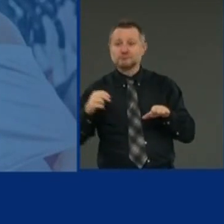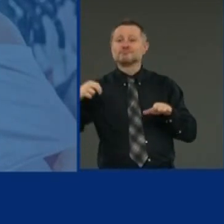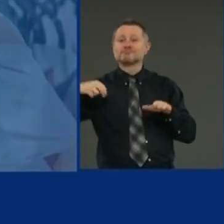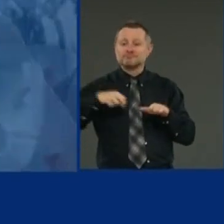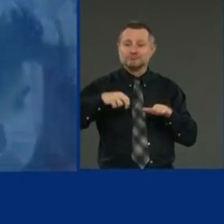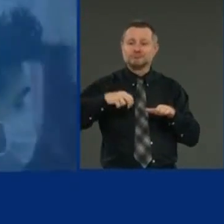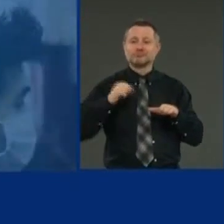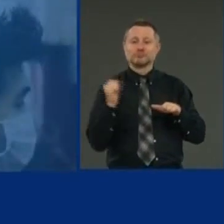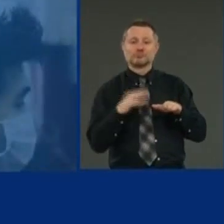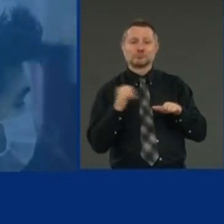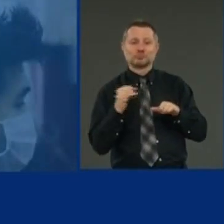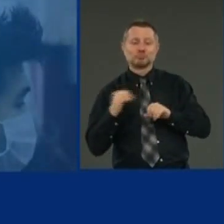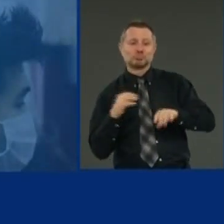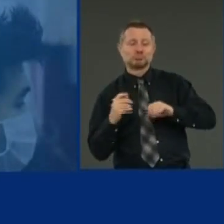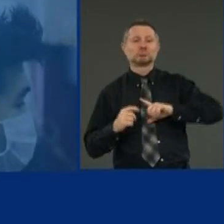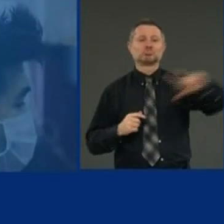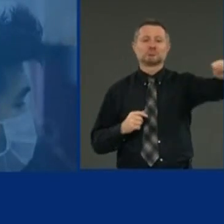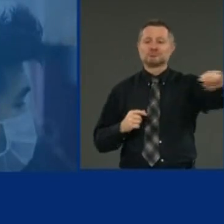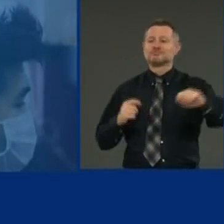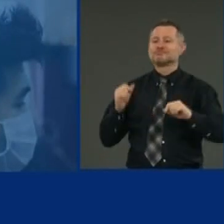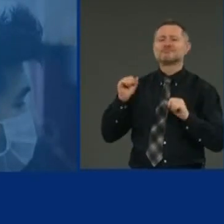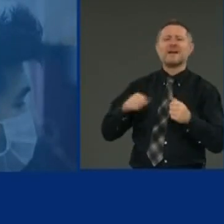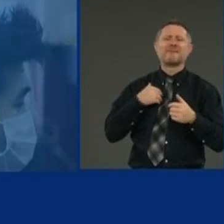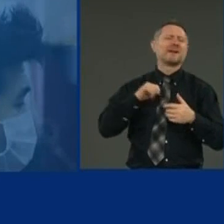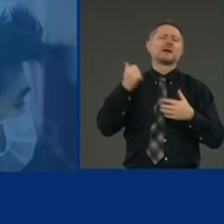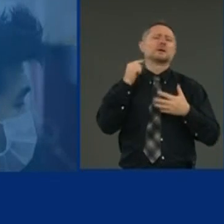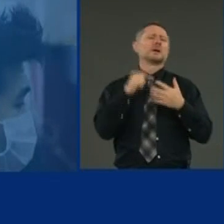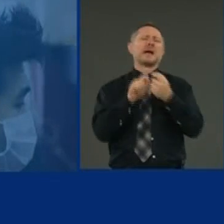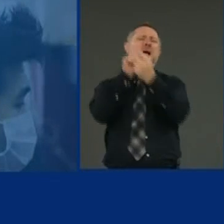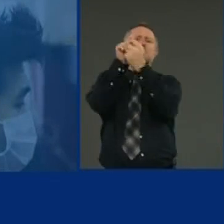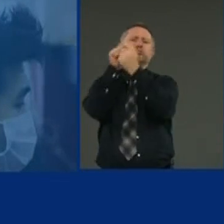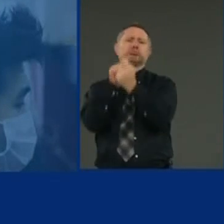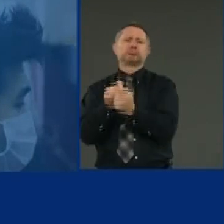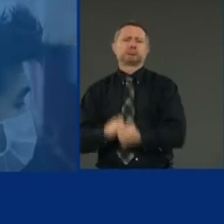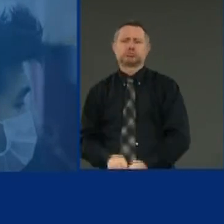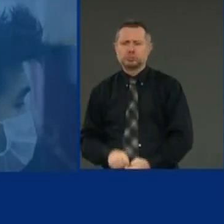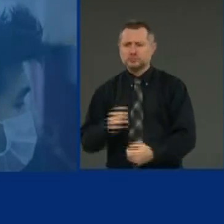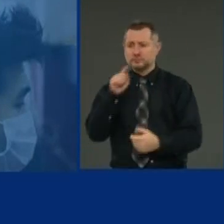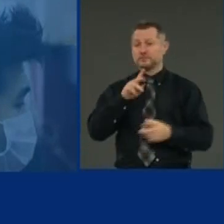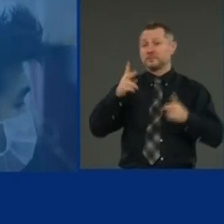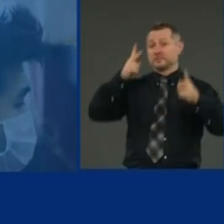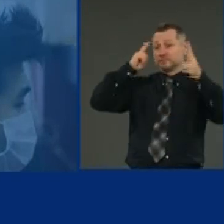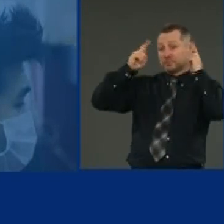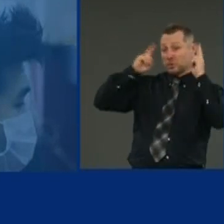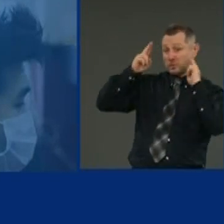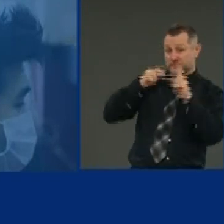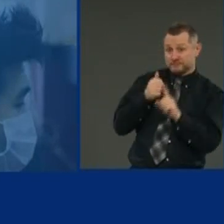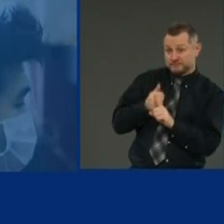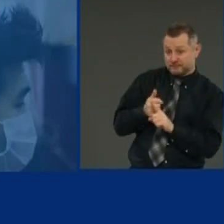OUT BECAUSE CREW DON'T HAVE A FANTASTIC. SMALLS OPEN EXCEPT THOSE OPEN TO EXTERNAL ENTRANCES AND CURBSIDE